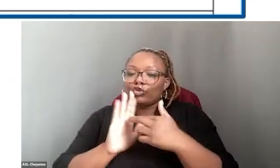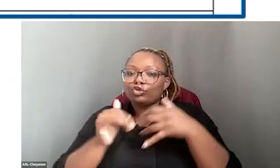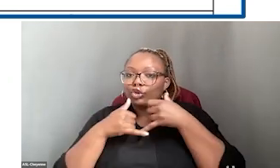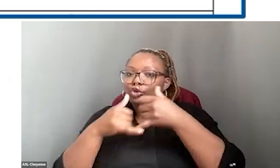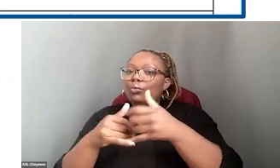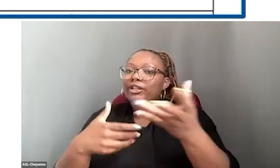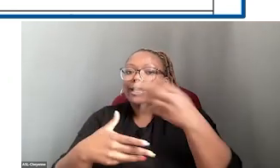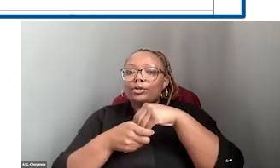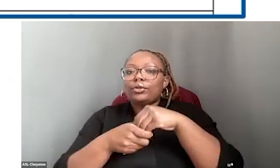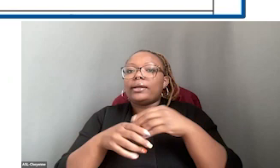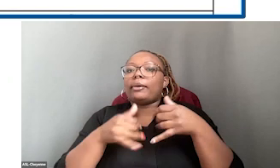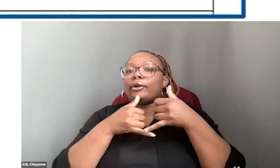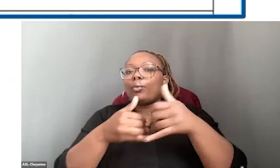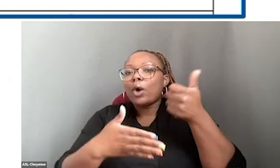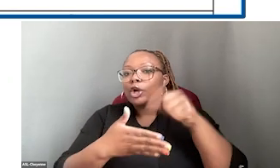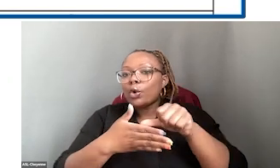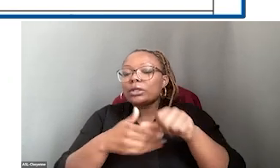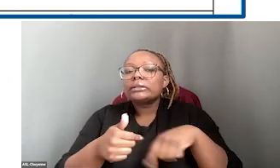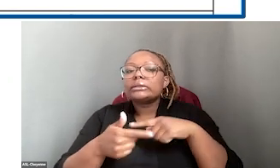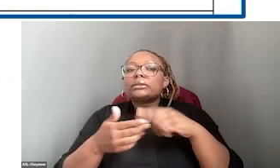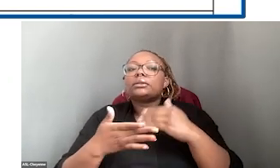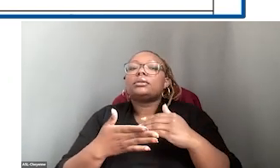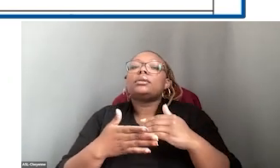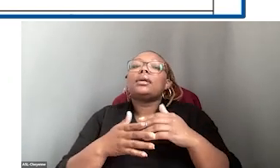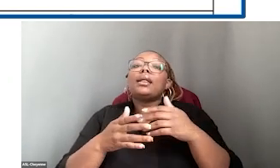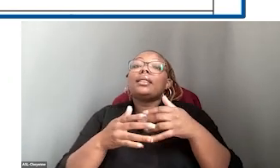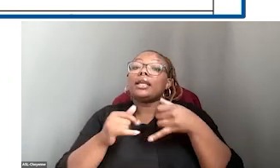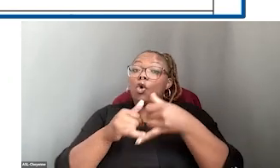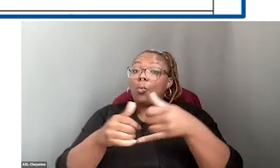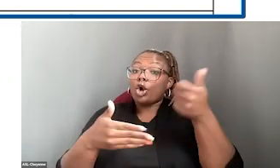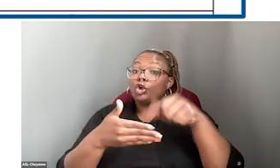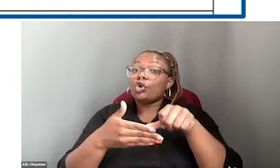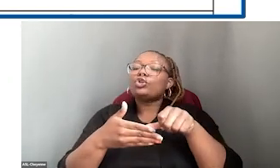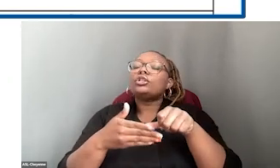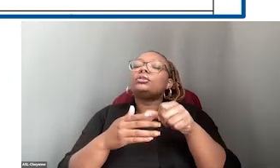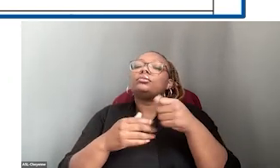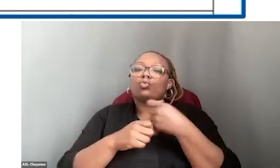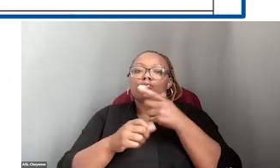The award notice, you would want to review that to see if there are any funding restrictions